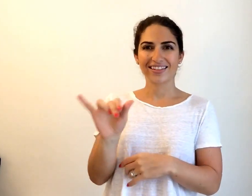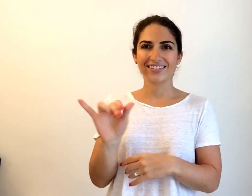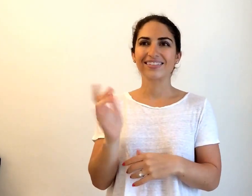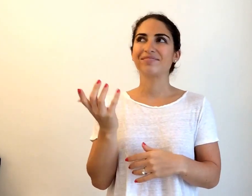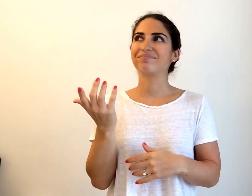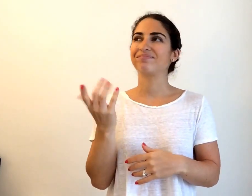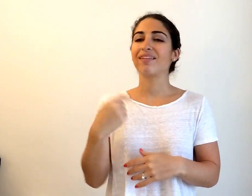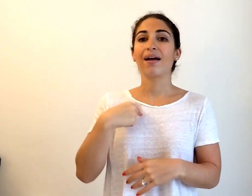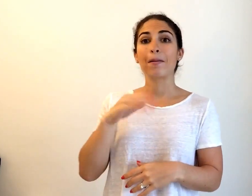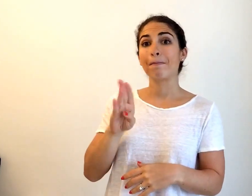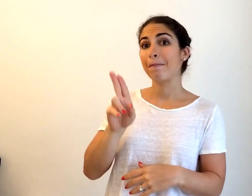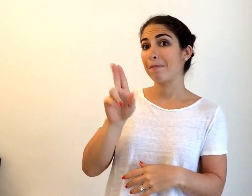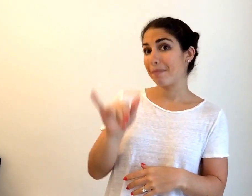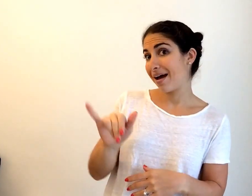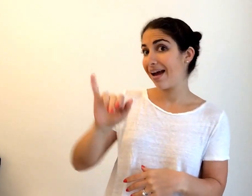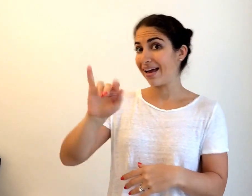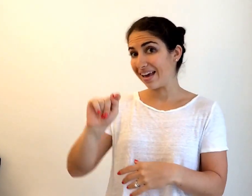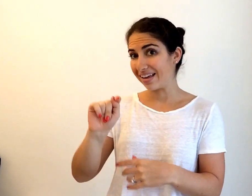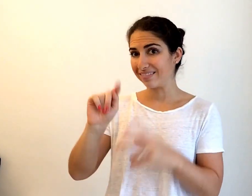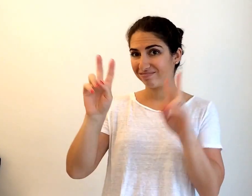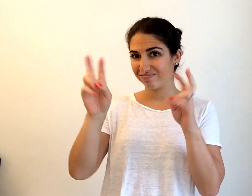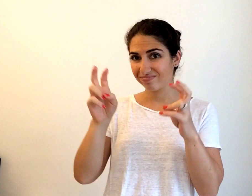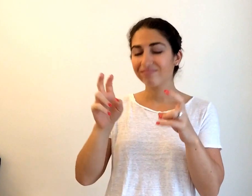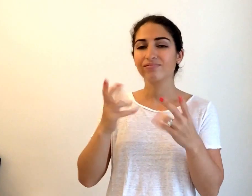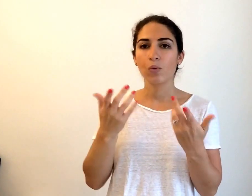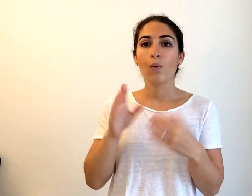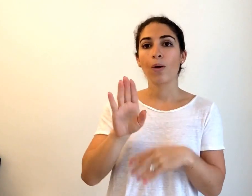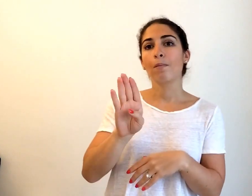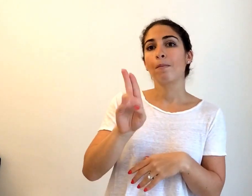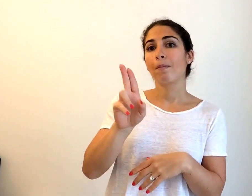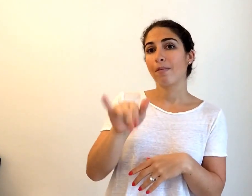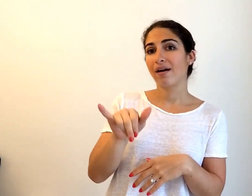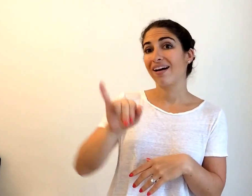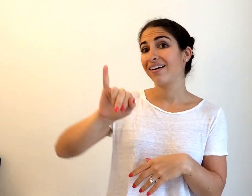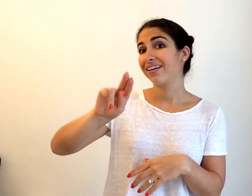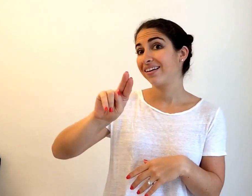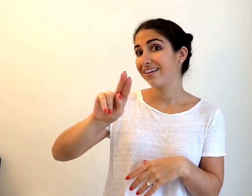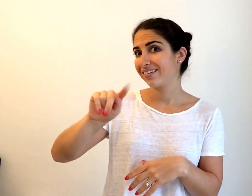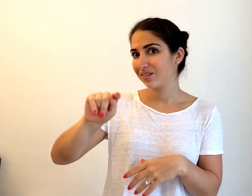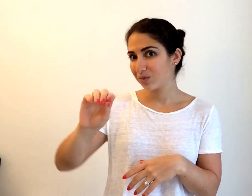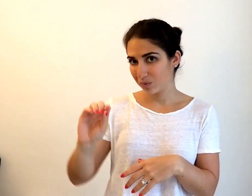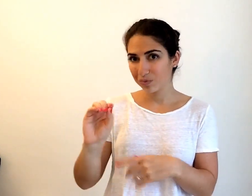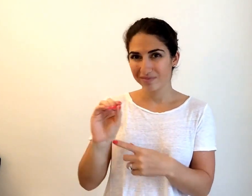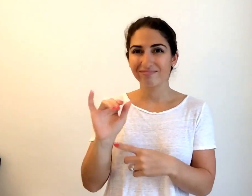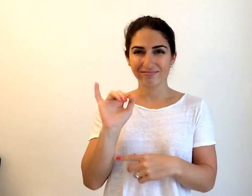Right? "I buy it" or "I'd buy *into* something"